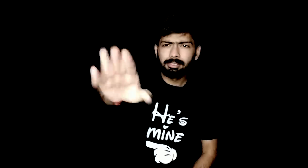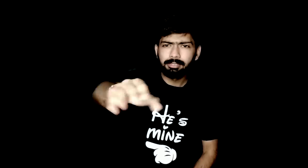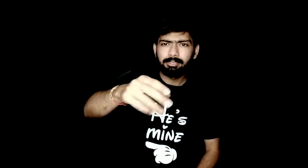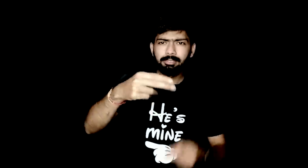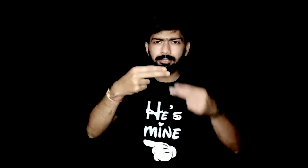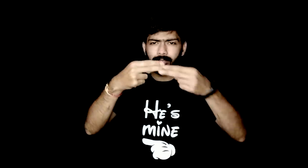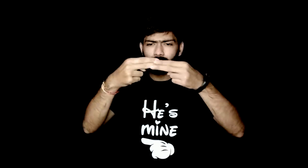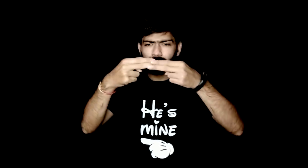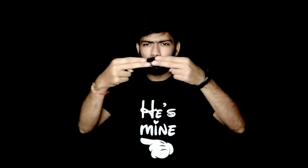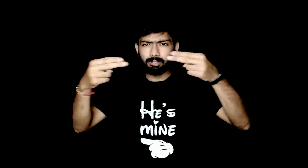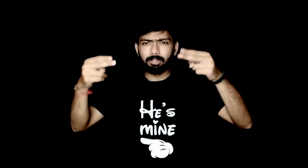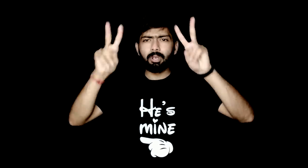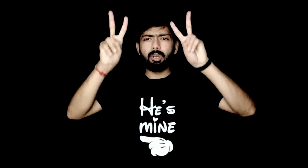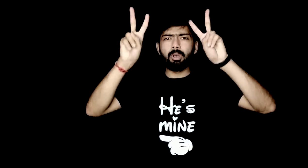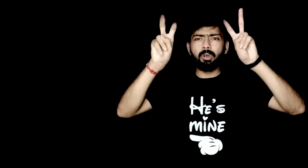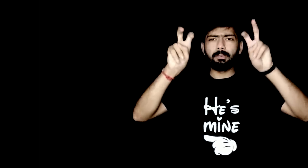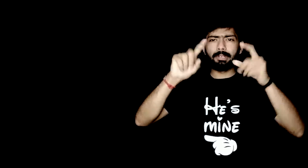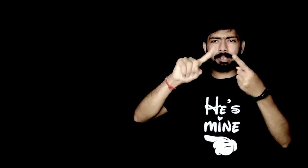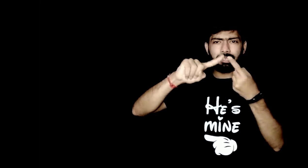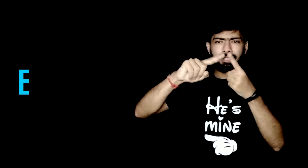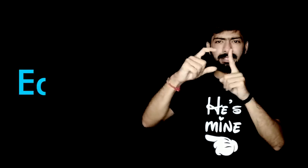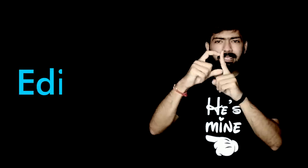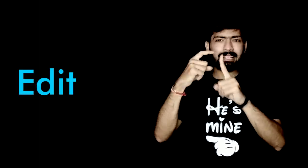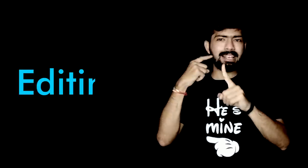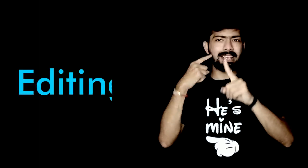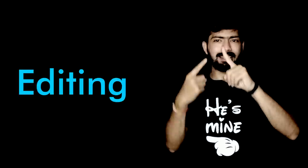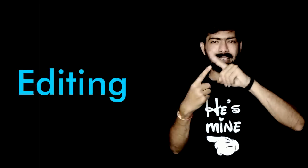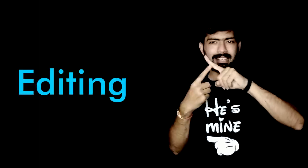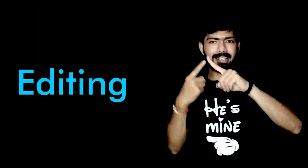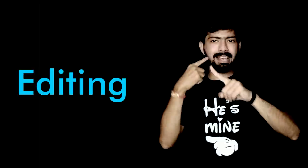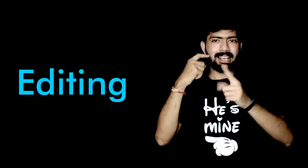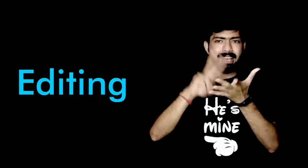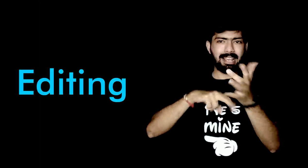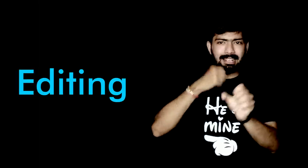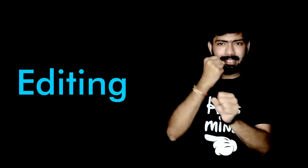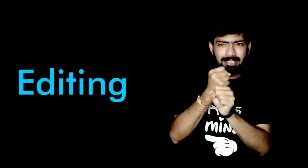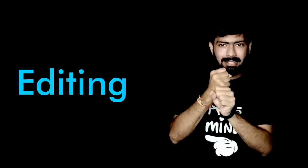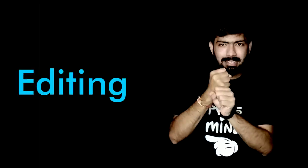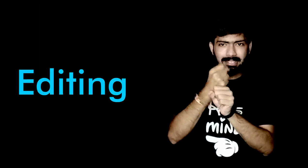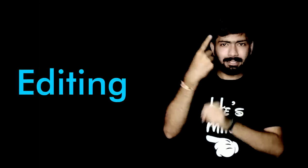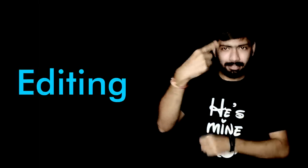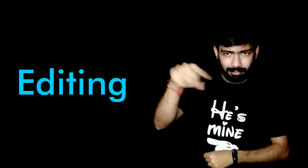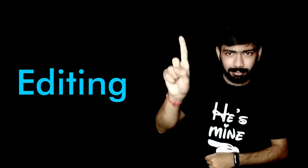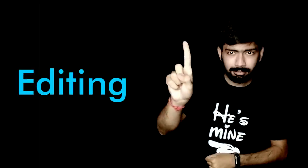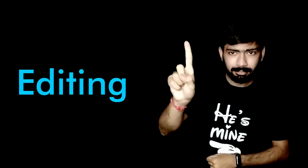Is that an editing, right?